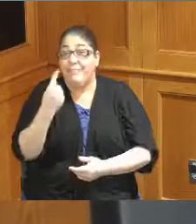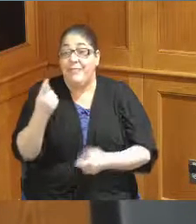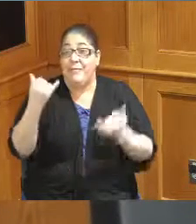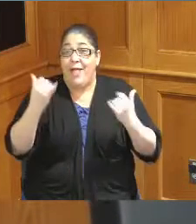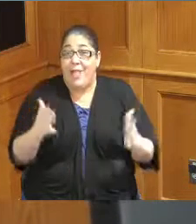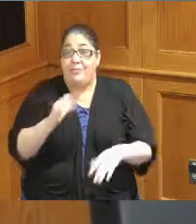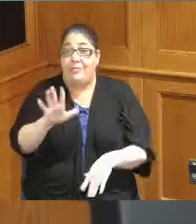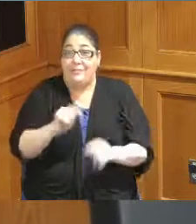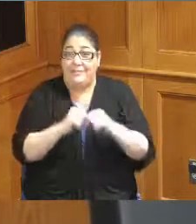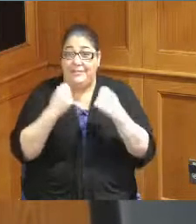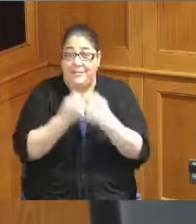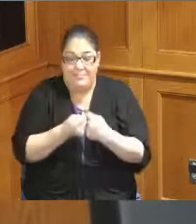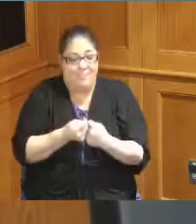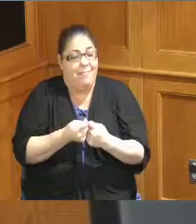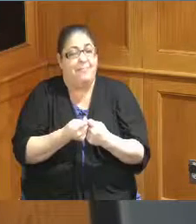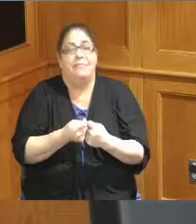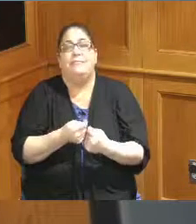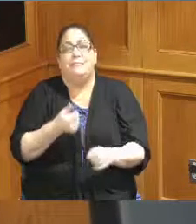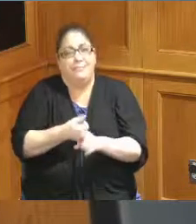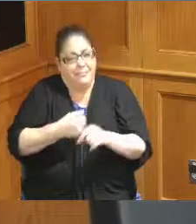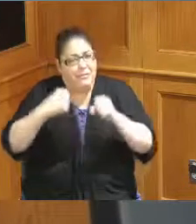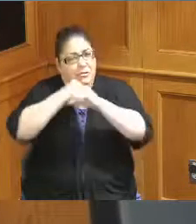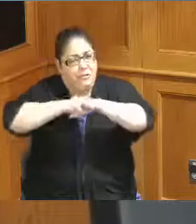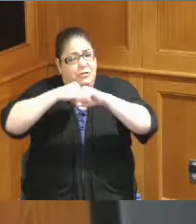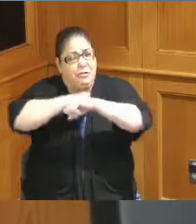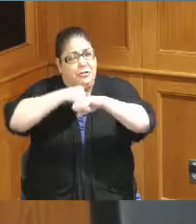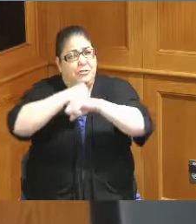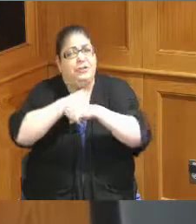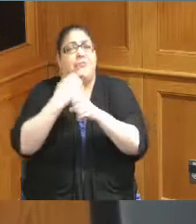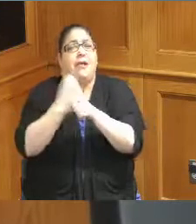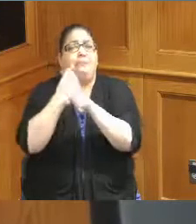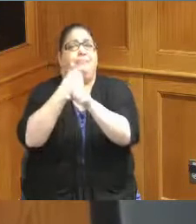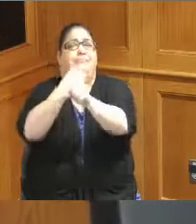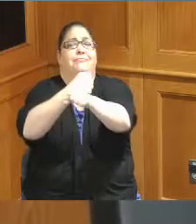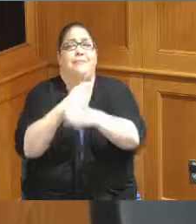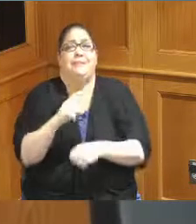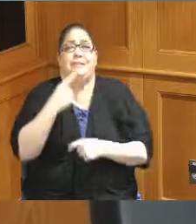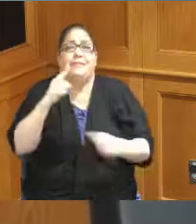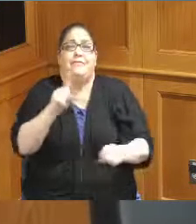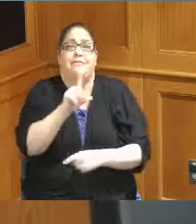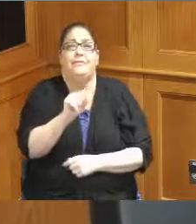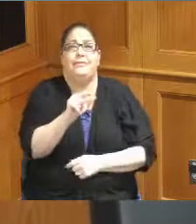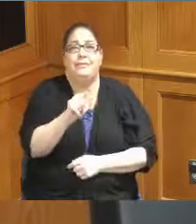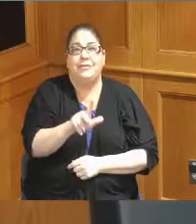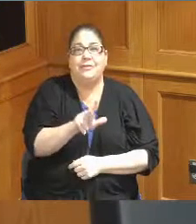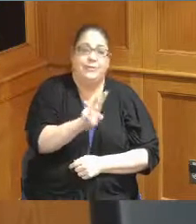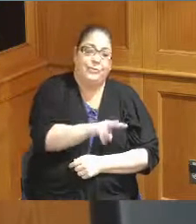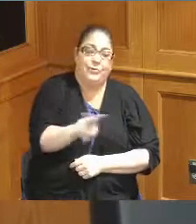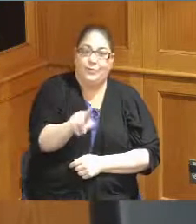High School basketball team fought hard to maintain a successful 2022-23 season to reach